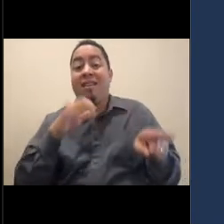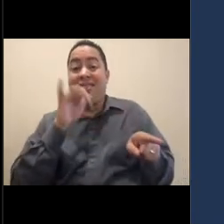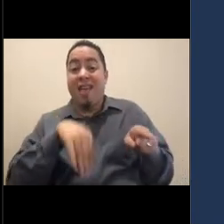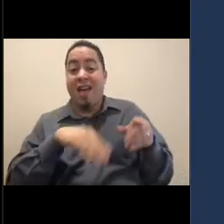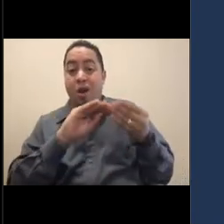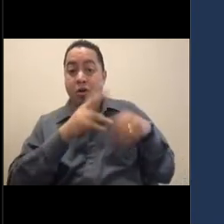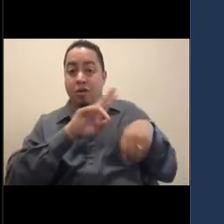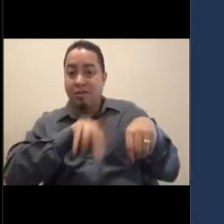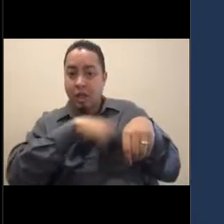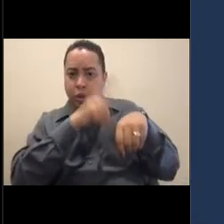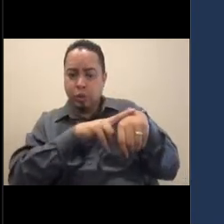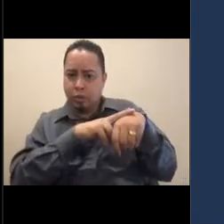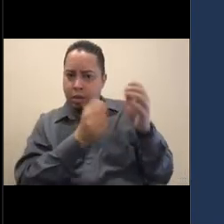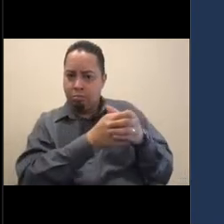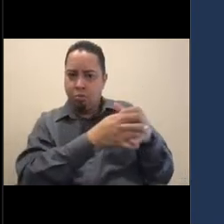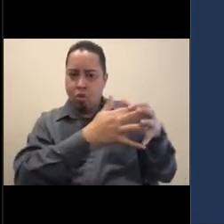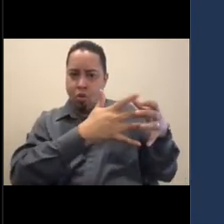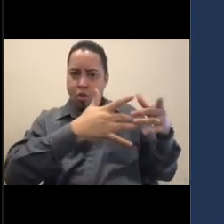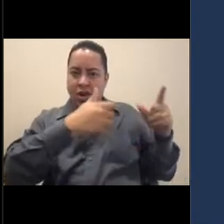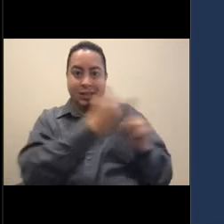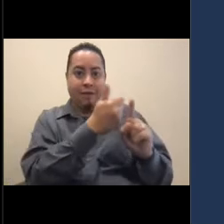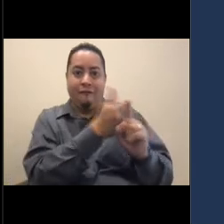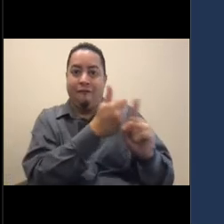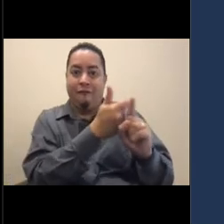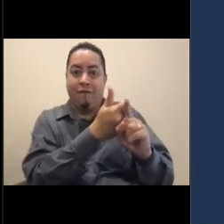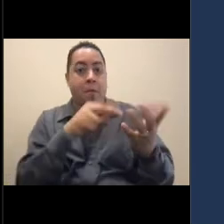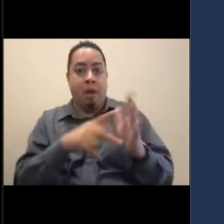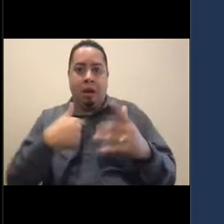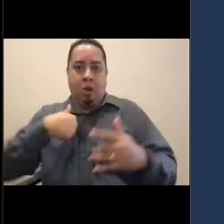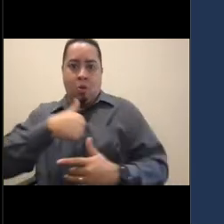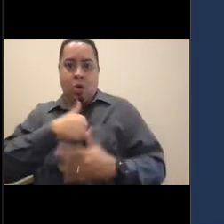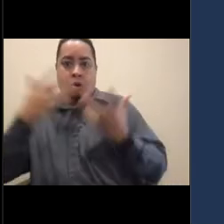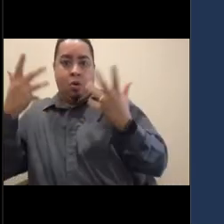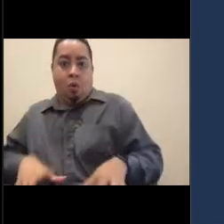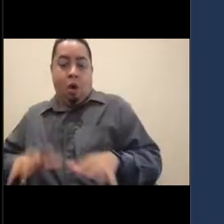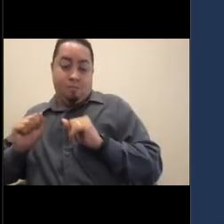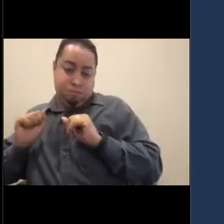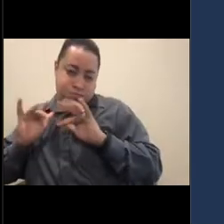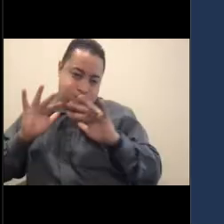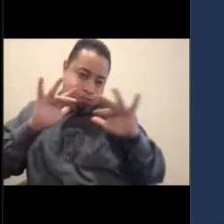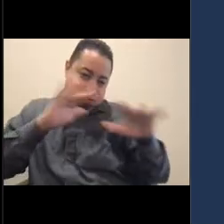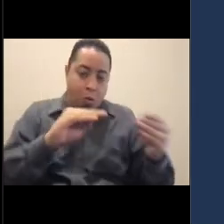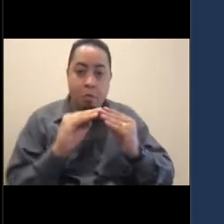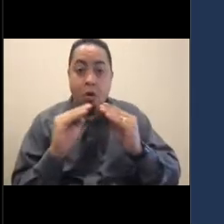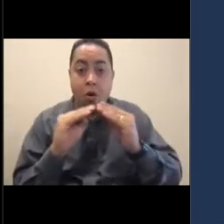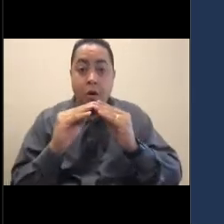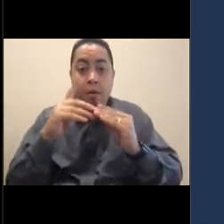that we don't want to add too many lake trout to it, because if we add too many lake trout, they're a top predator